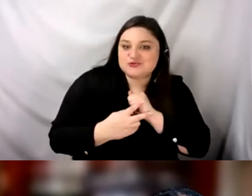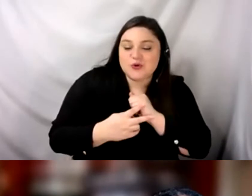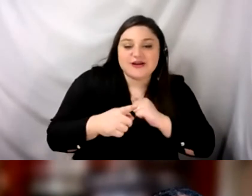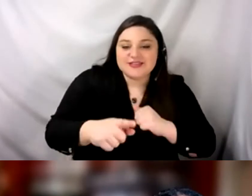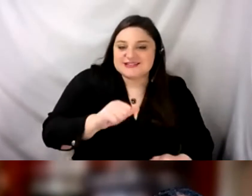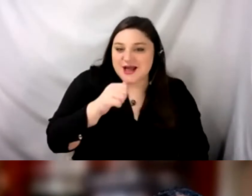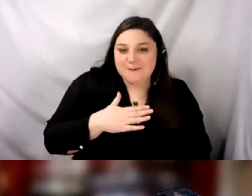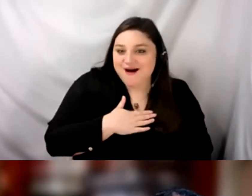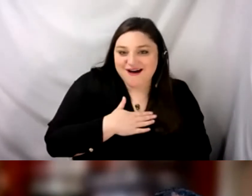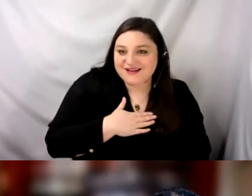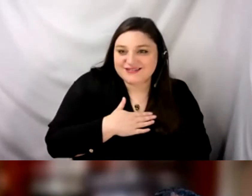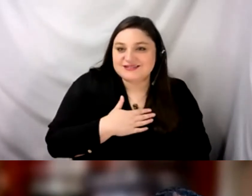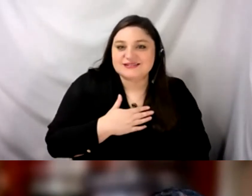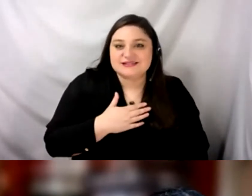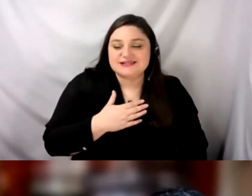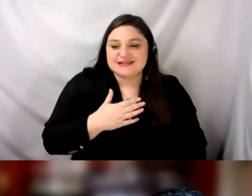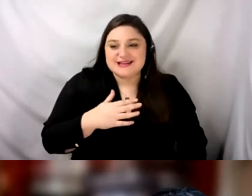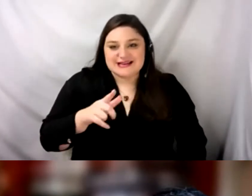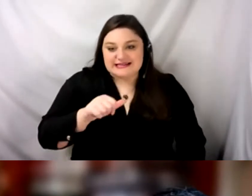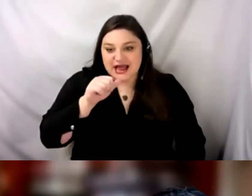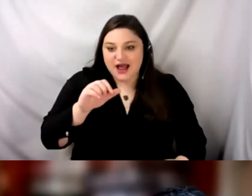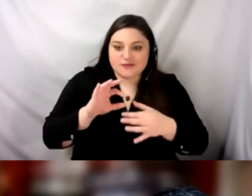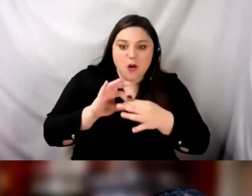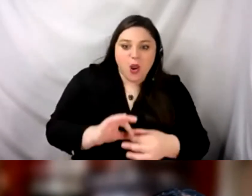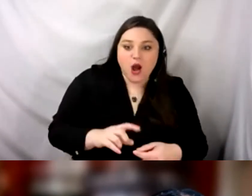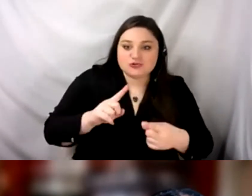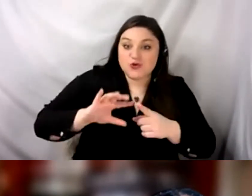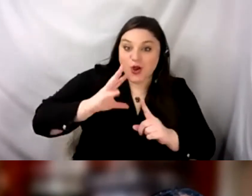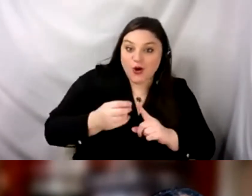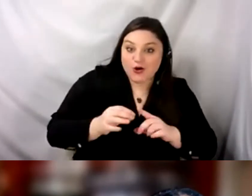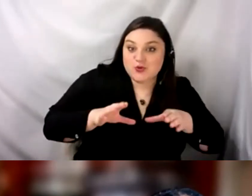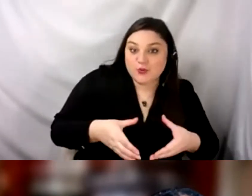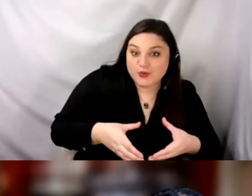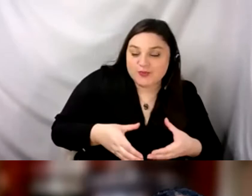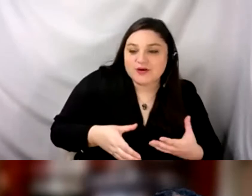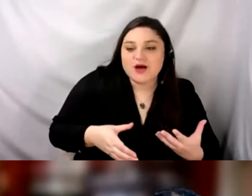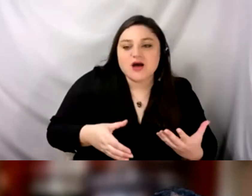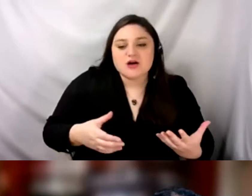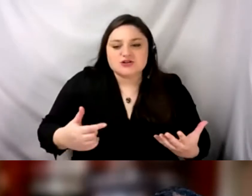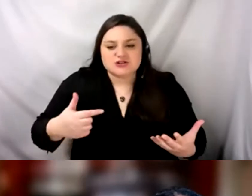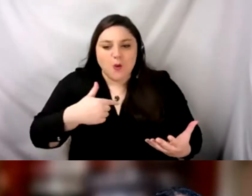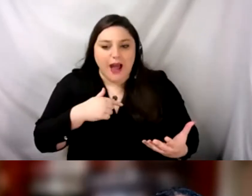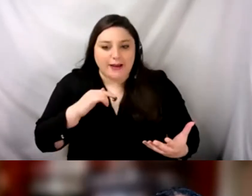everyone I am trying to deal with what are we going to do. The